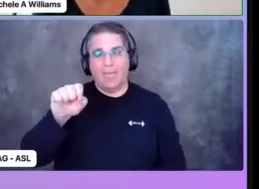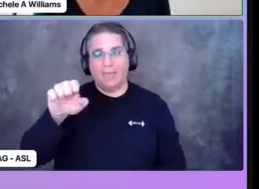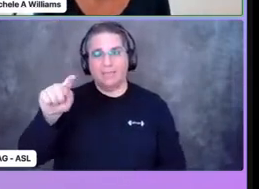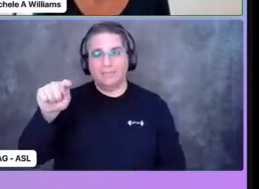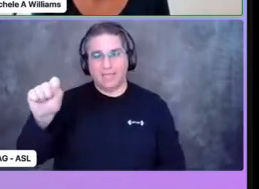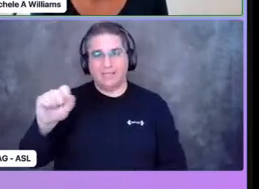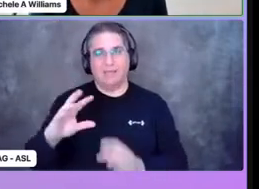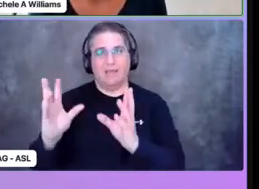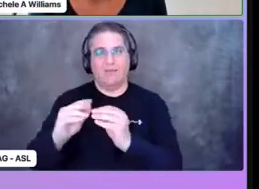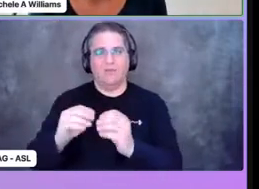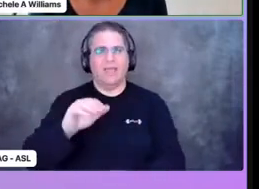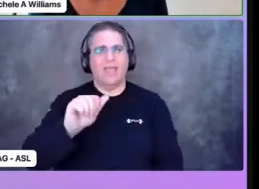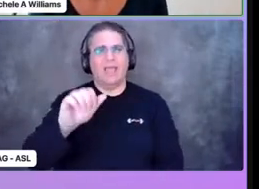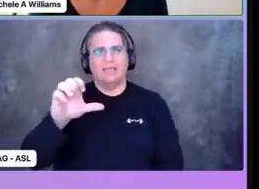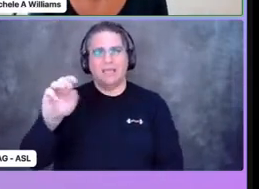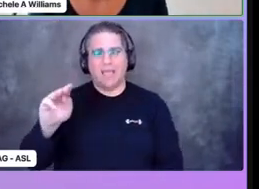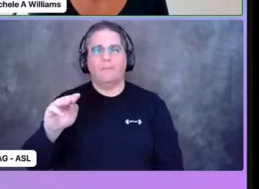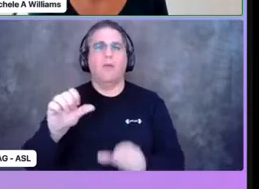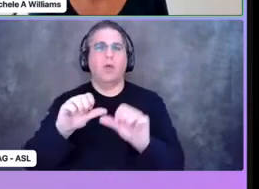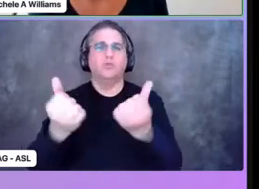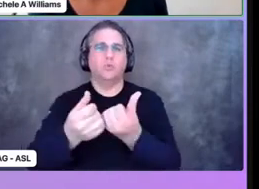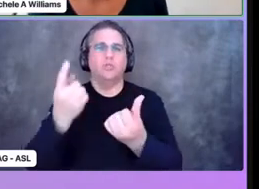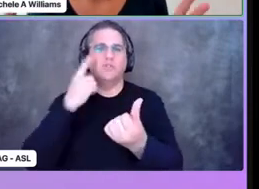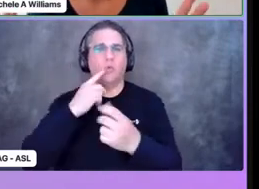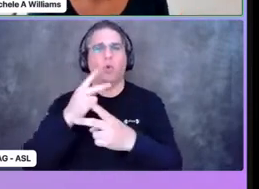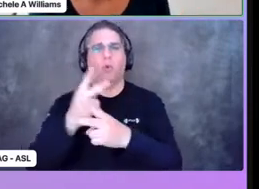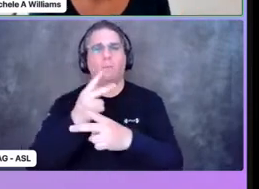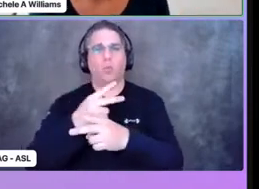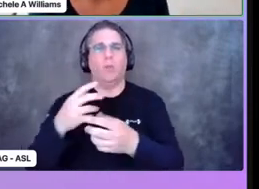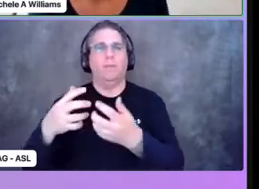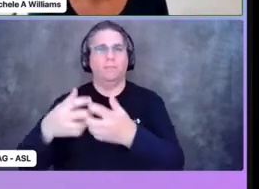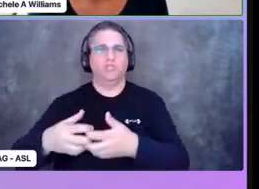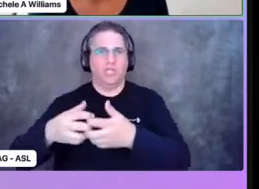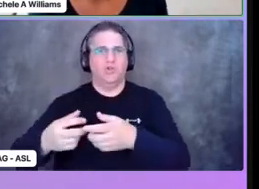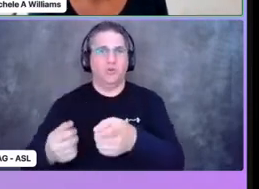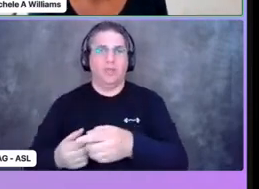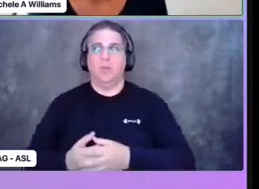available on the website, that includes the ACM assets